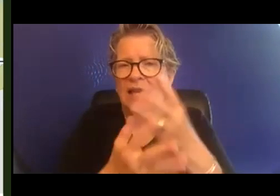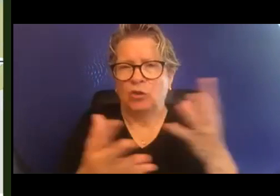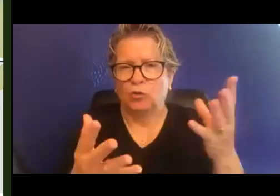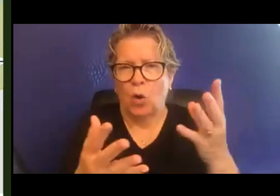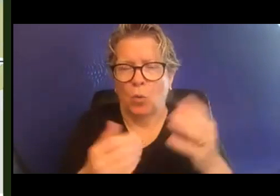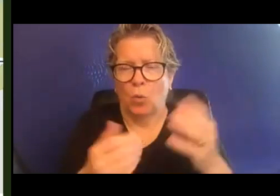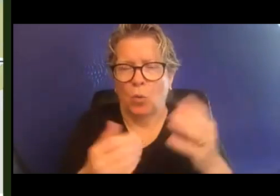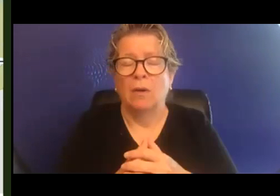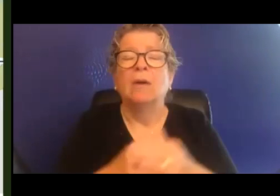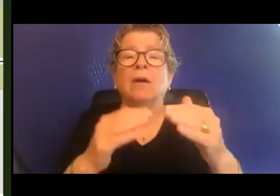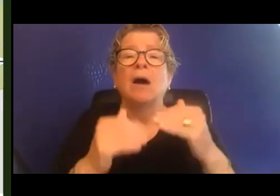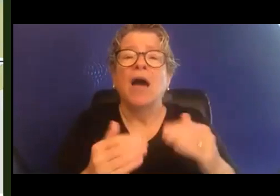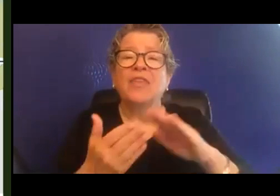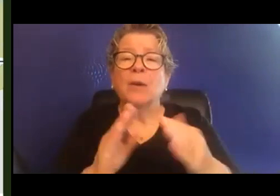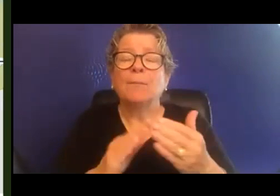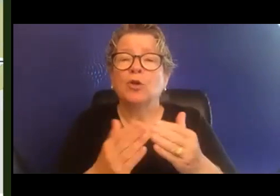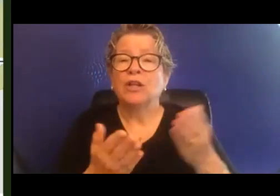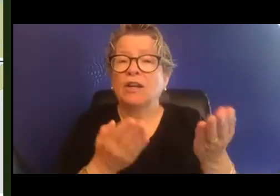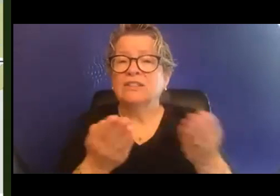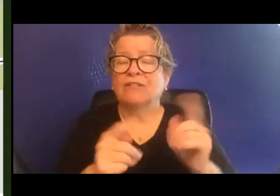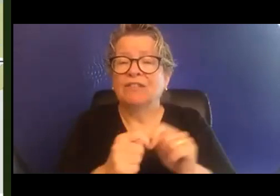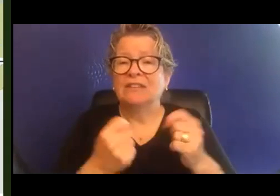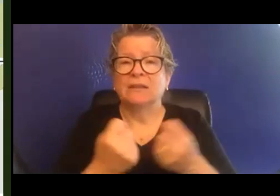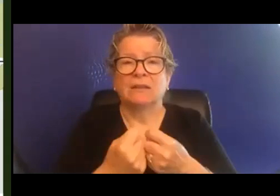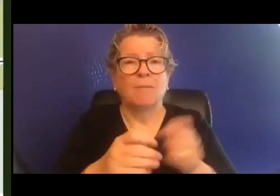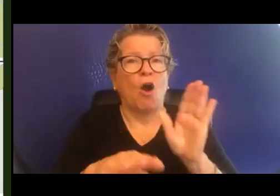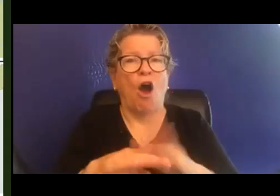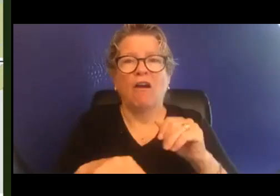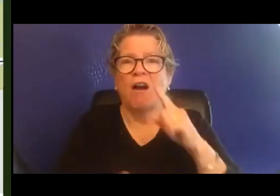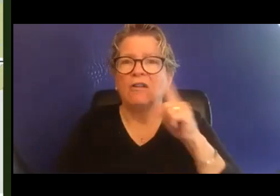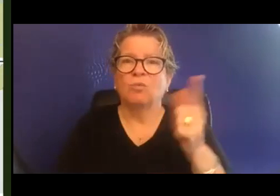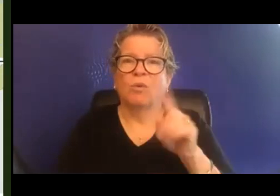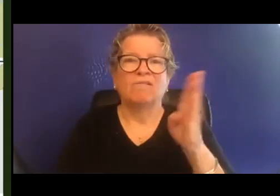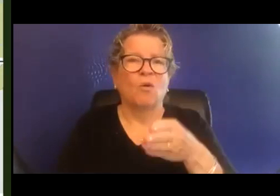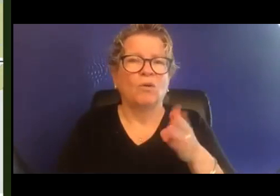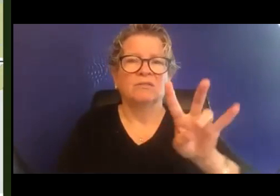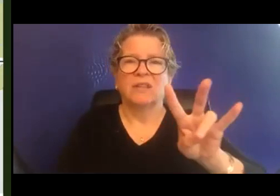We also -- our community services team is on call 24/7 through construction.